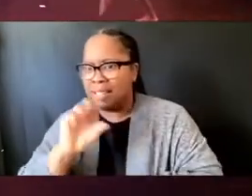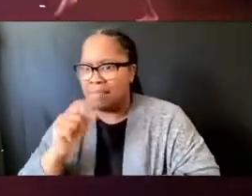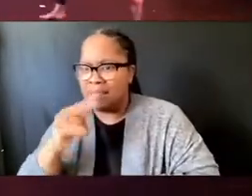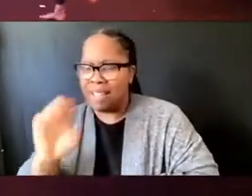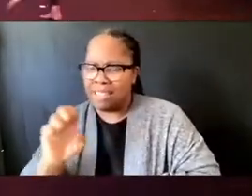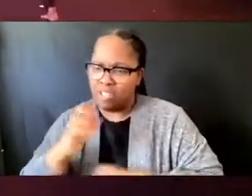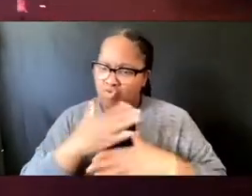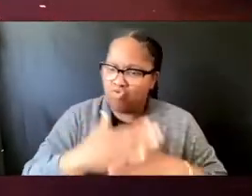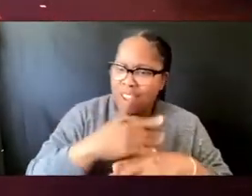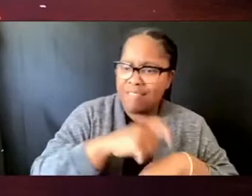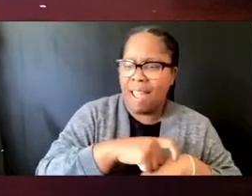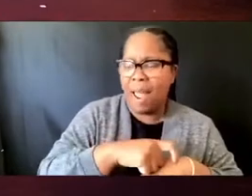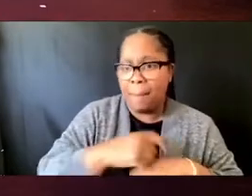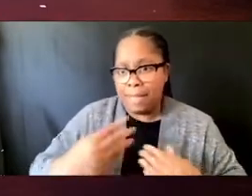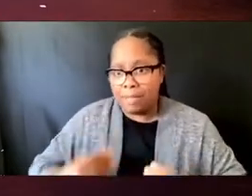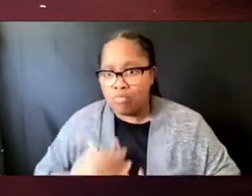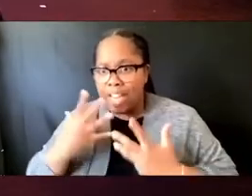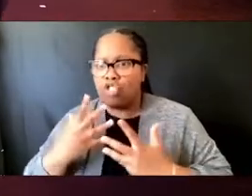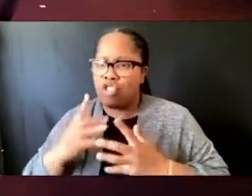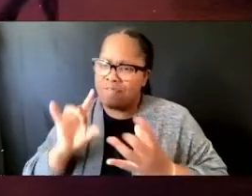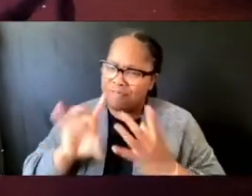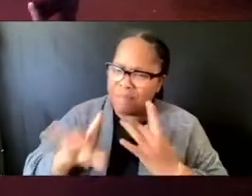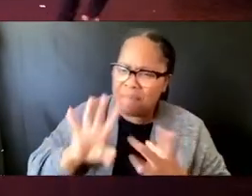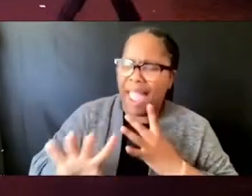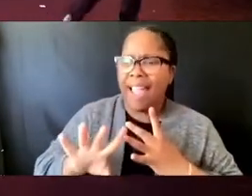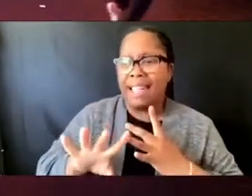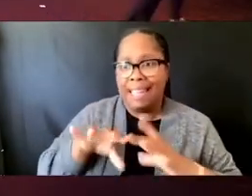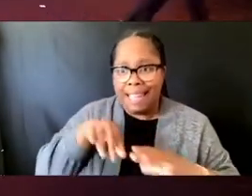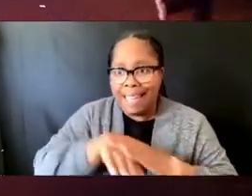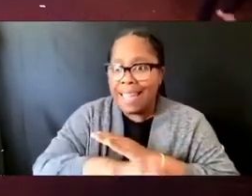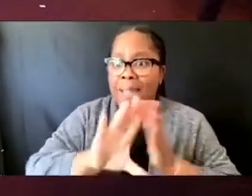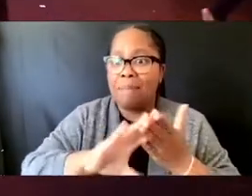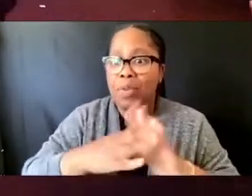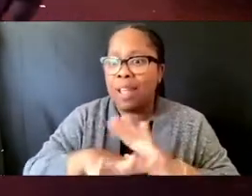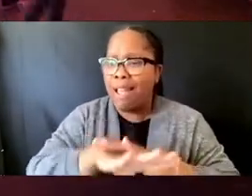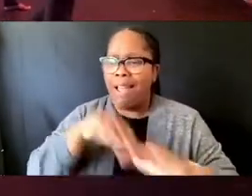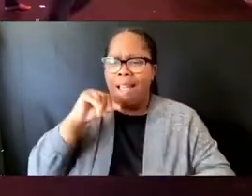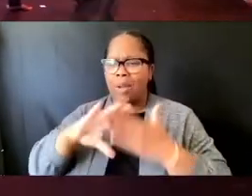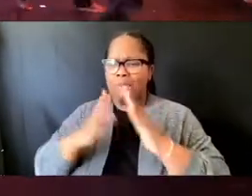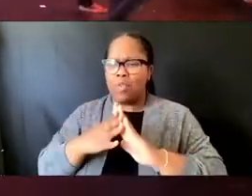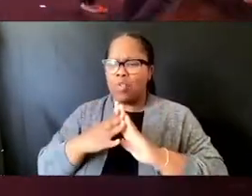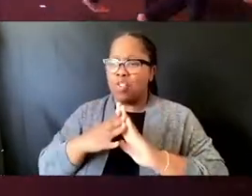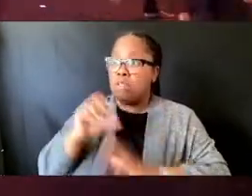when I build community, when I exit community, when I honor my elder, and are you,